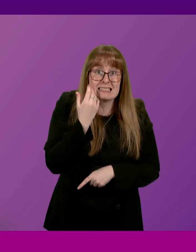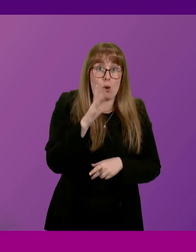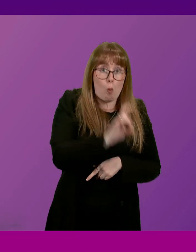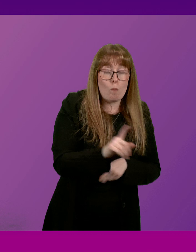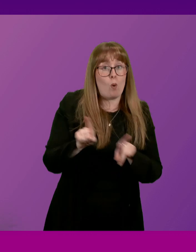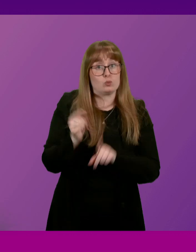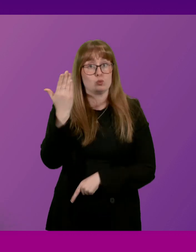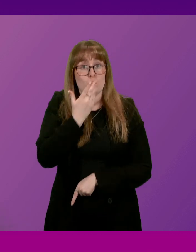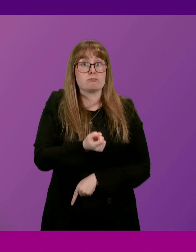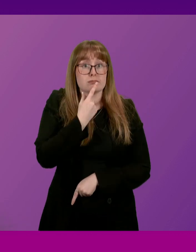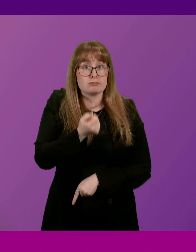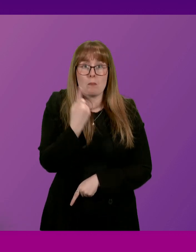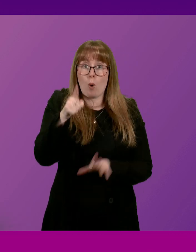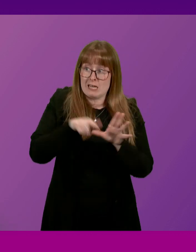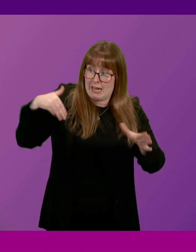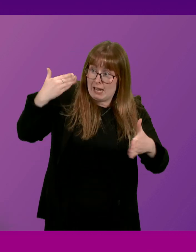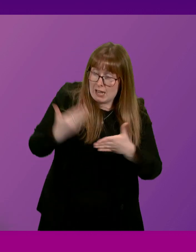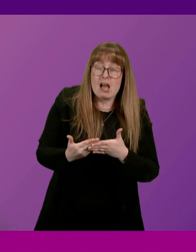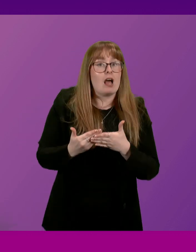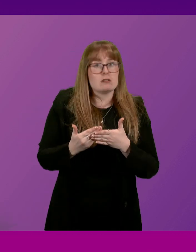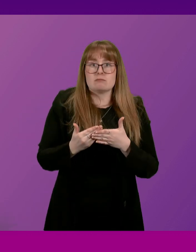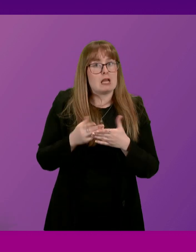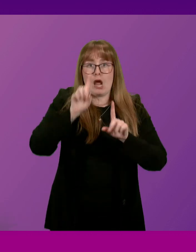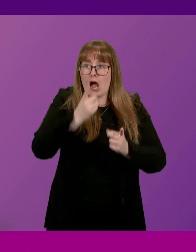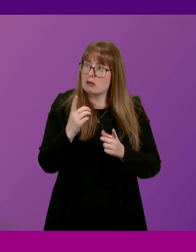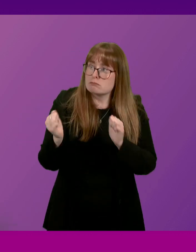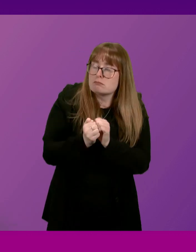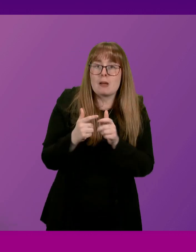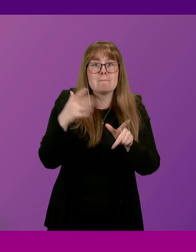It has been a year, and Isaac is still unable to get an appointment with a paediatrician. He has